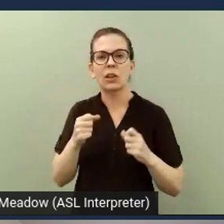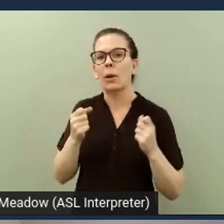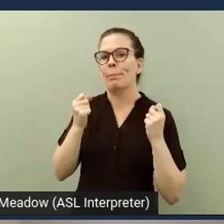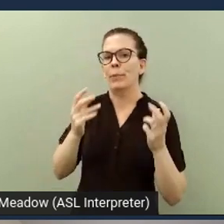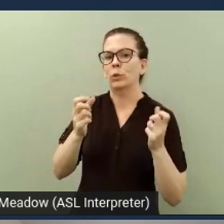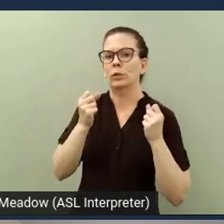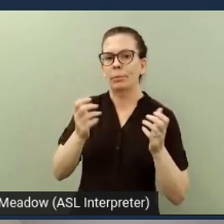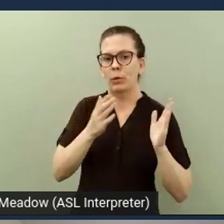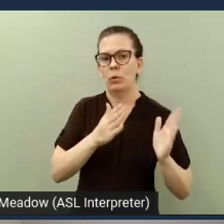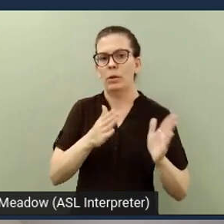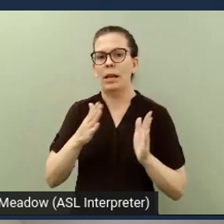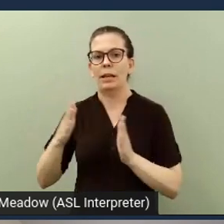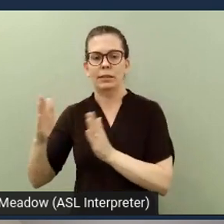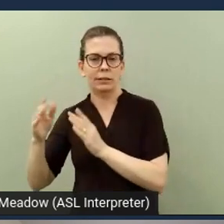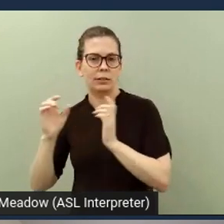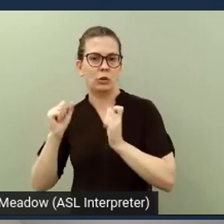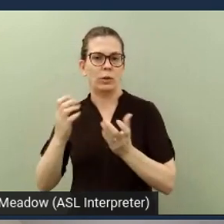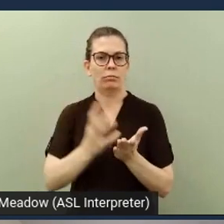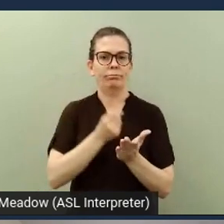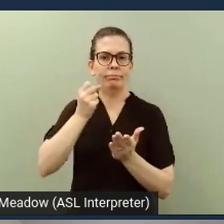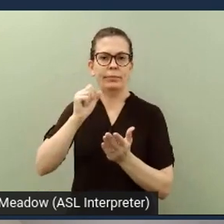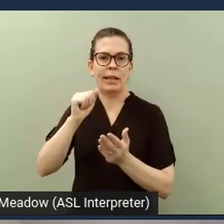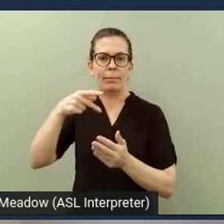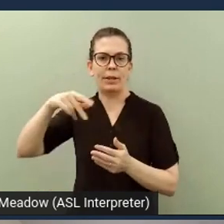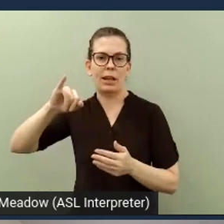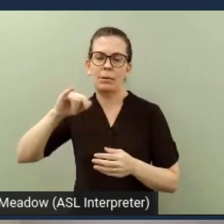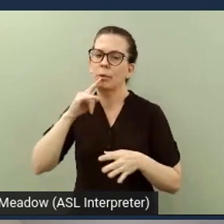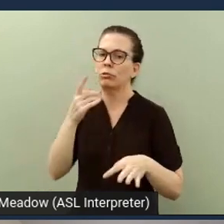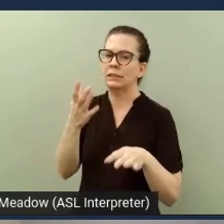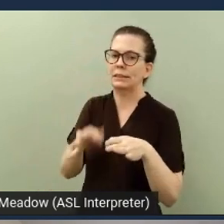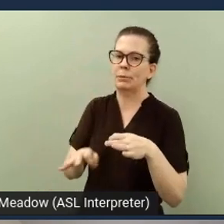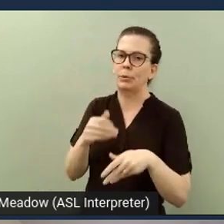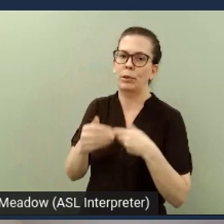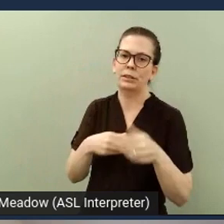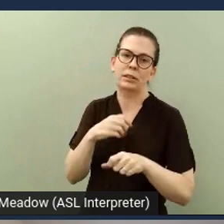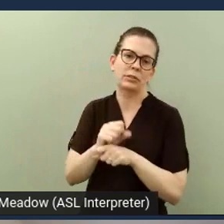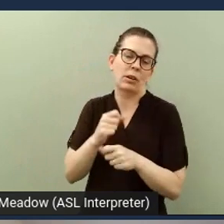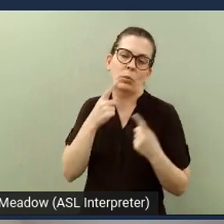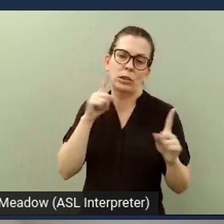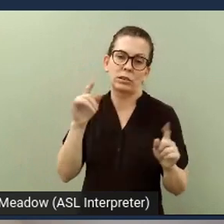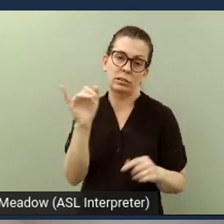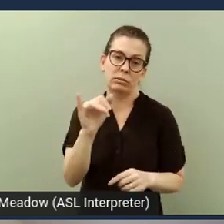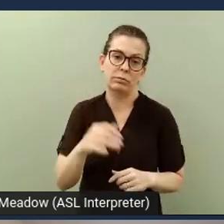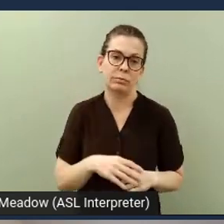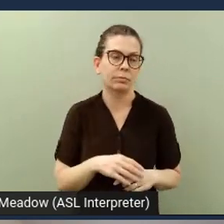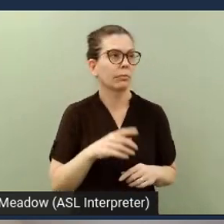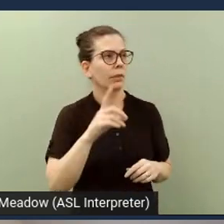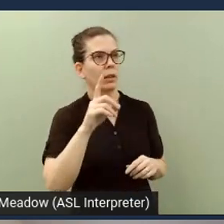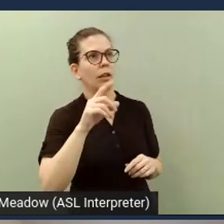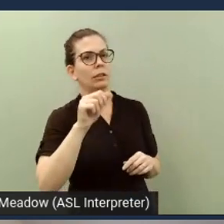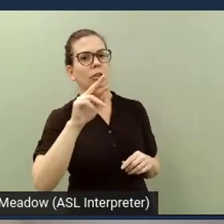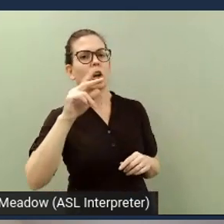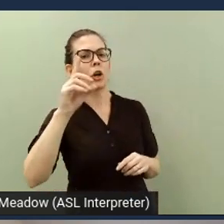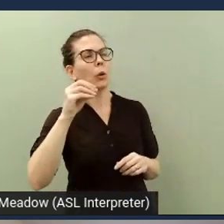in which you can leverage those APIs, but a simple processing job would also work. In my head, is this like, oh, can I use the pipeline